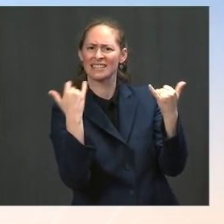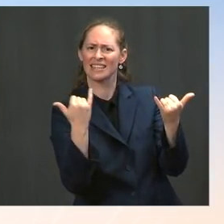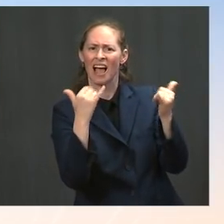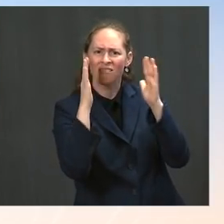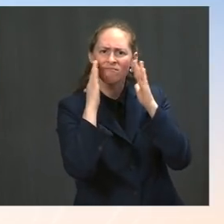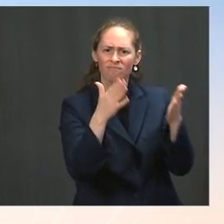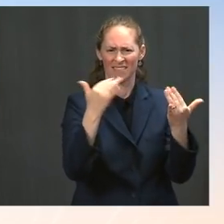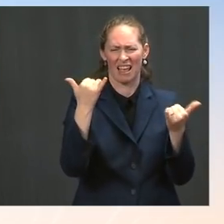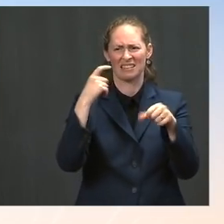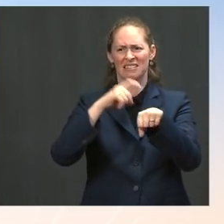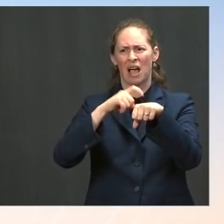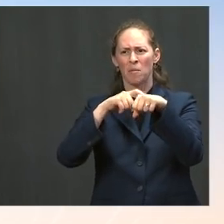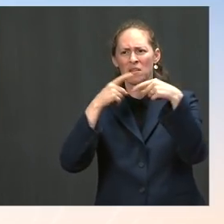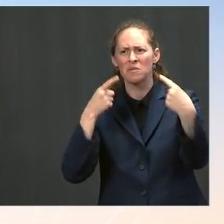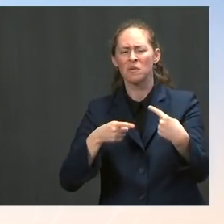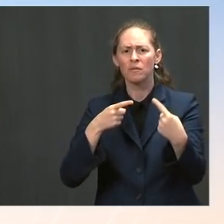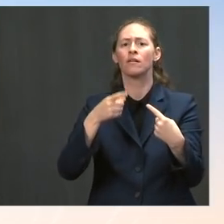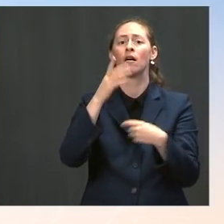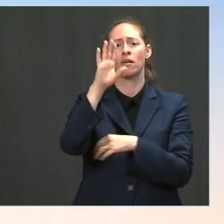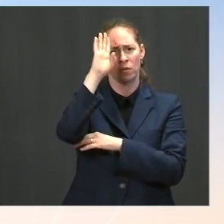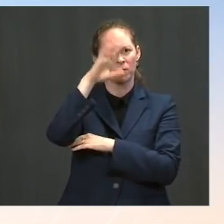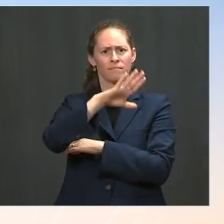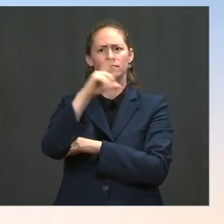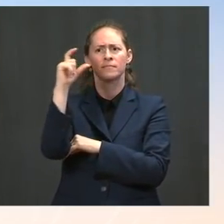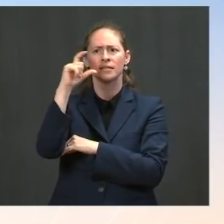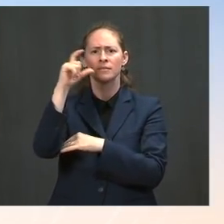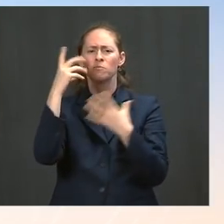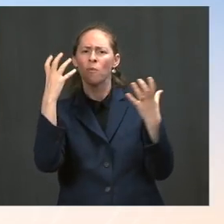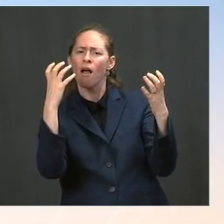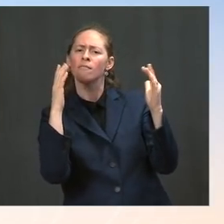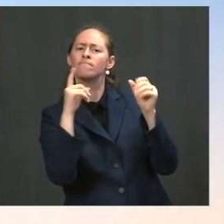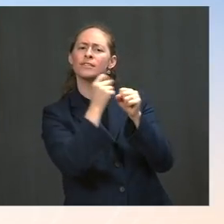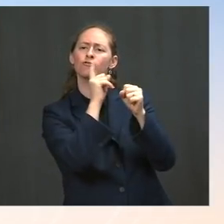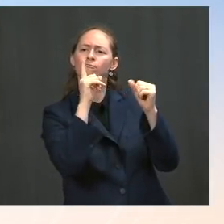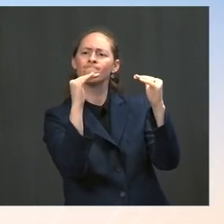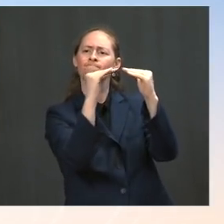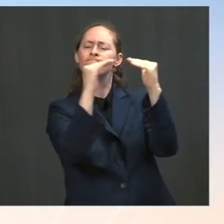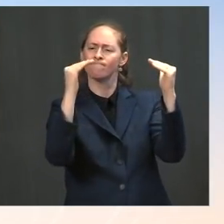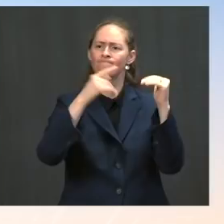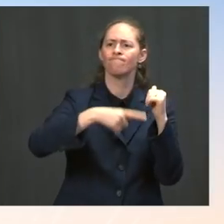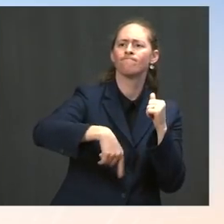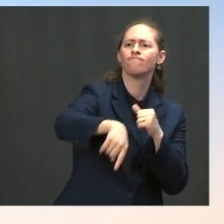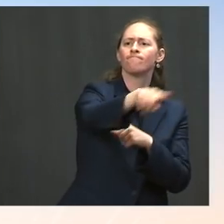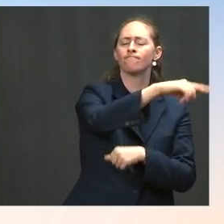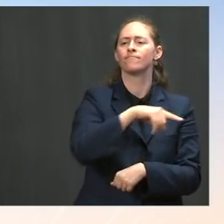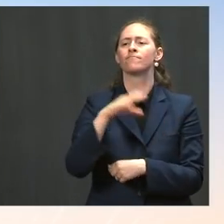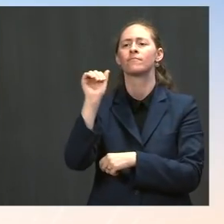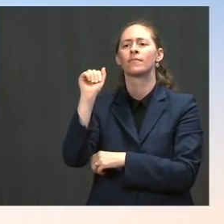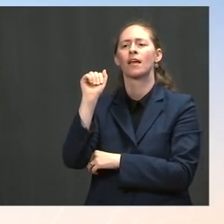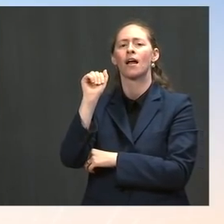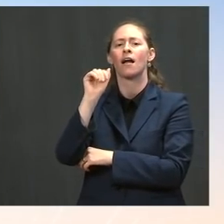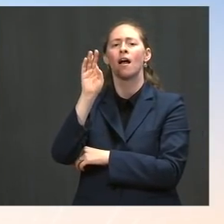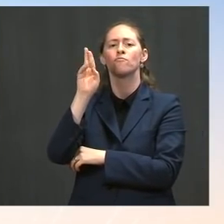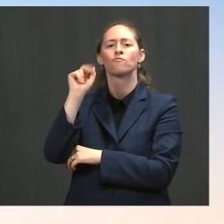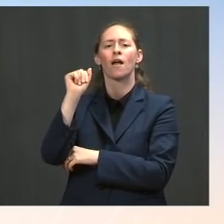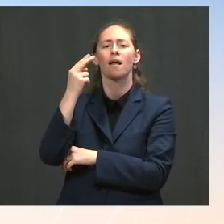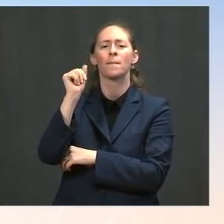and the common roots of the world's Abrahamic faiths. As mentioned in the President's statement today, the United States is committed to working with the international community